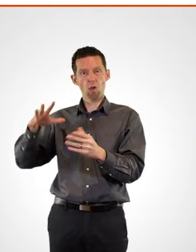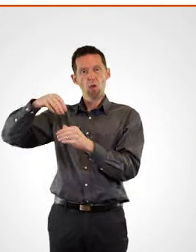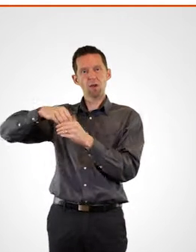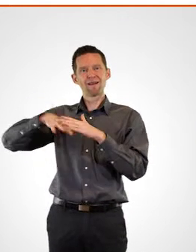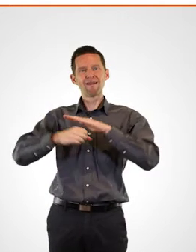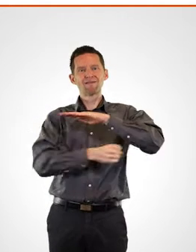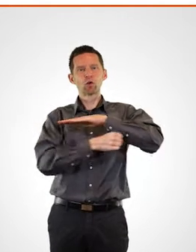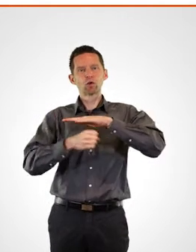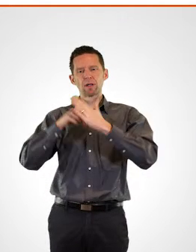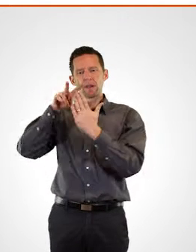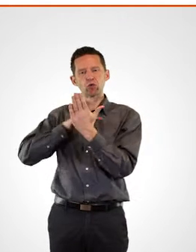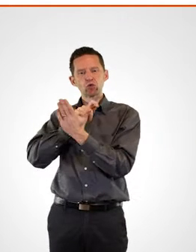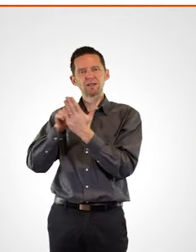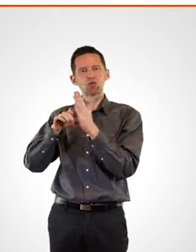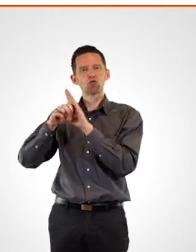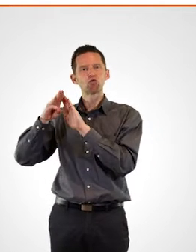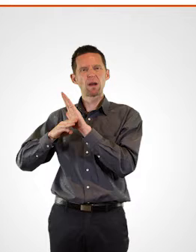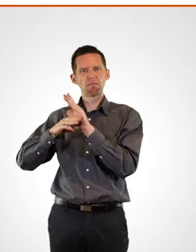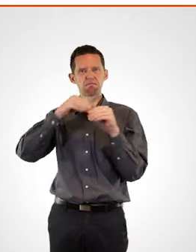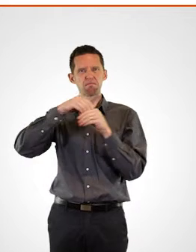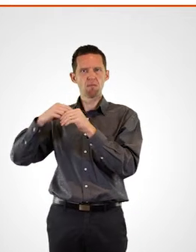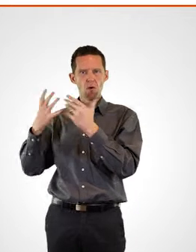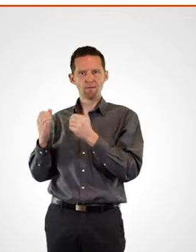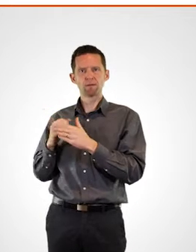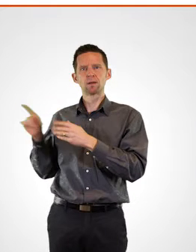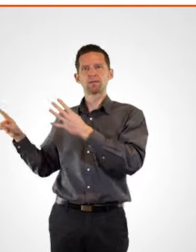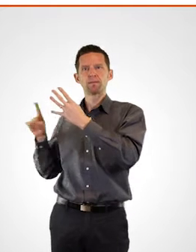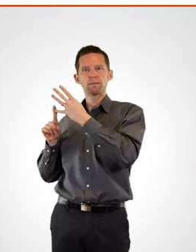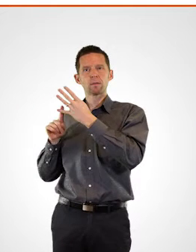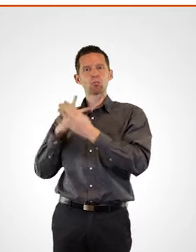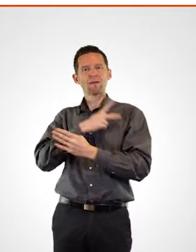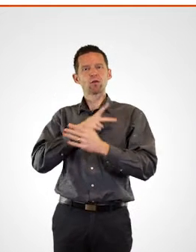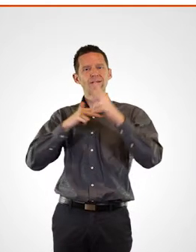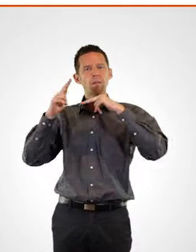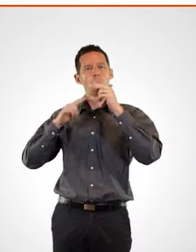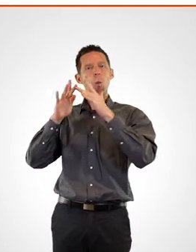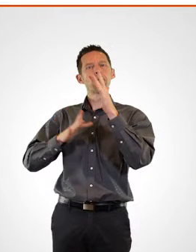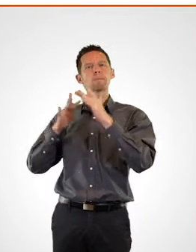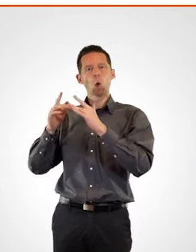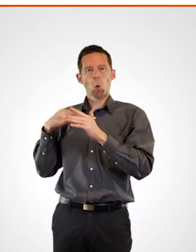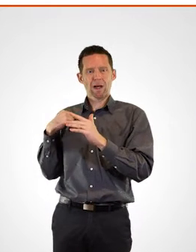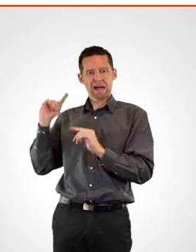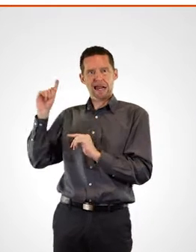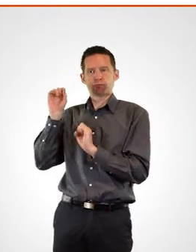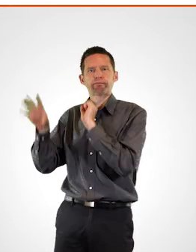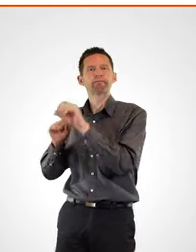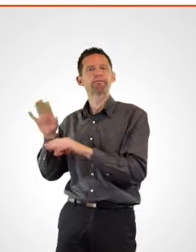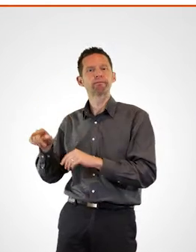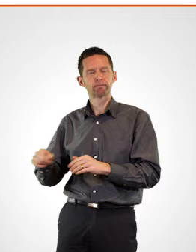are included in the Foundations for Literacy curriculum. And there is a professional development website currently in progress.